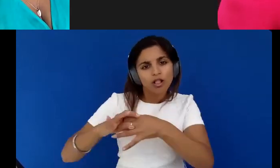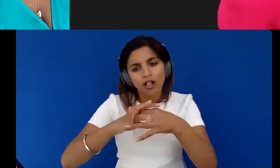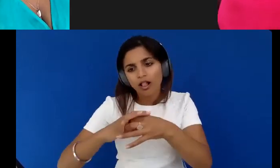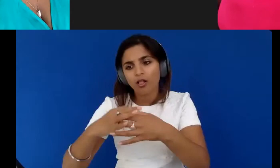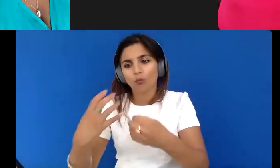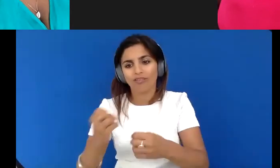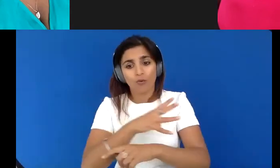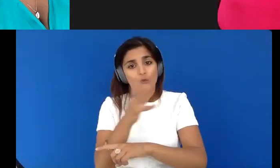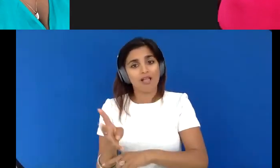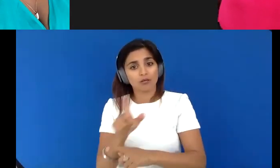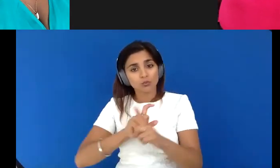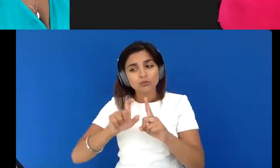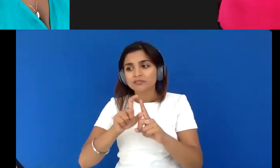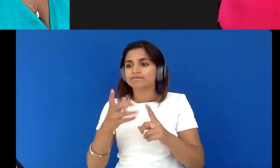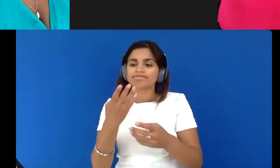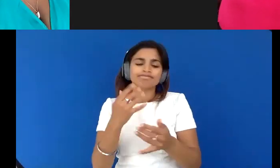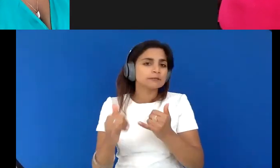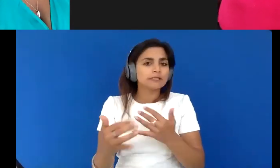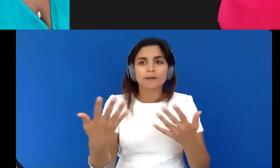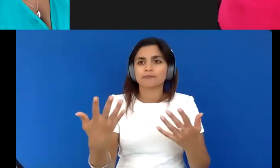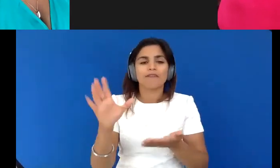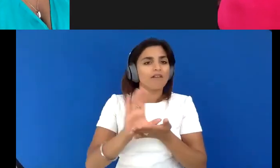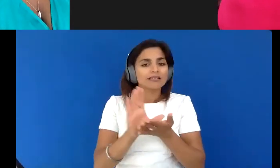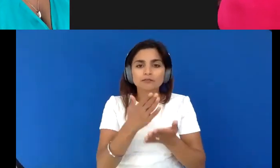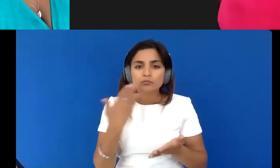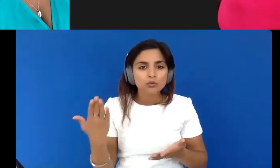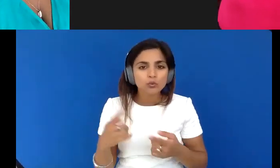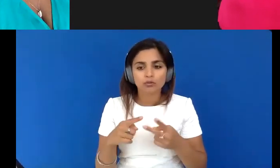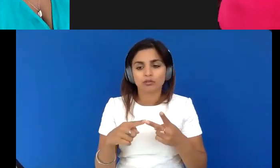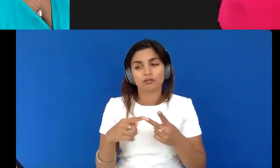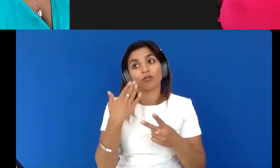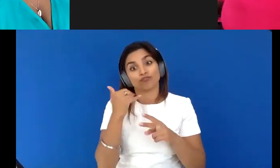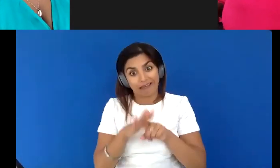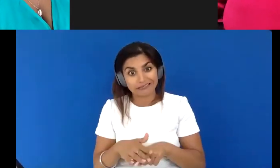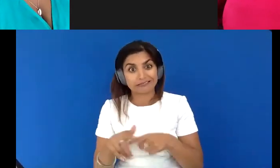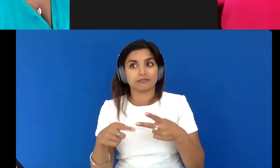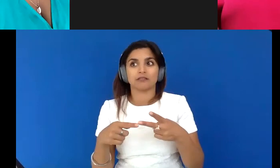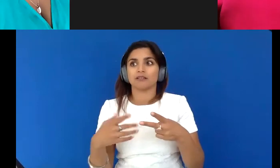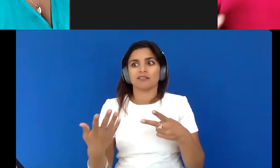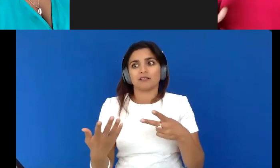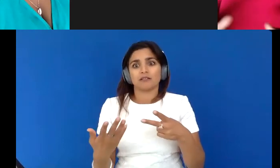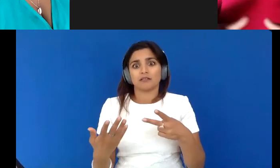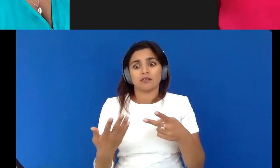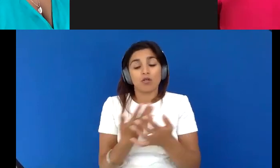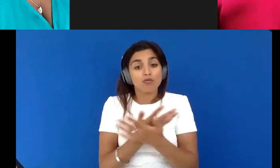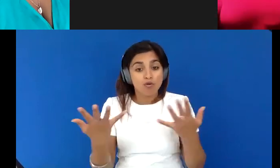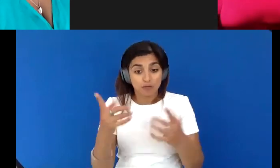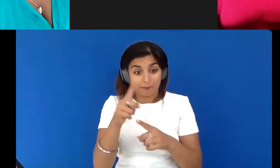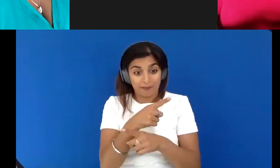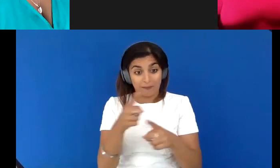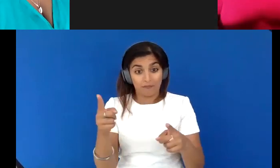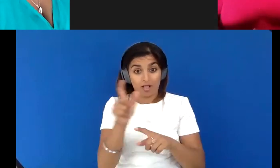funding racism a lot of people of color who have these queer spaces they, they